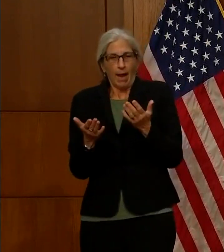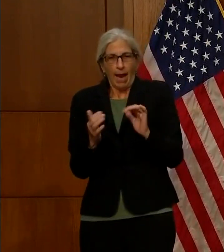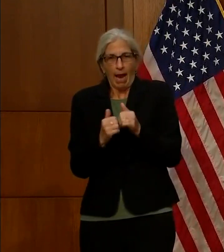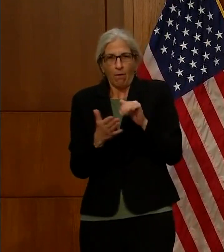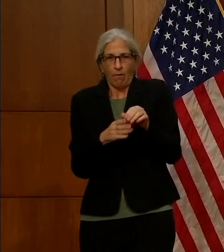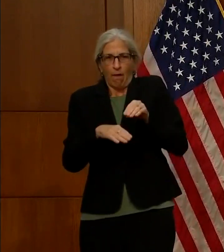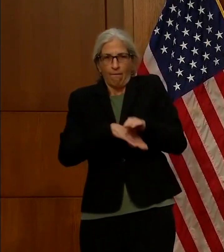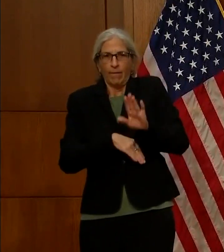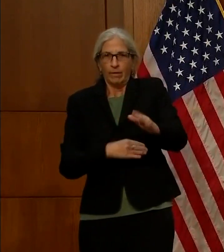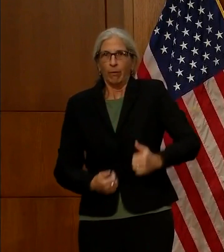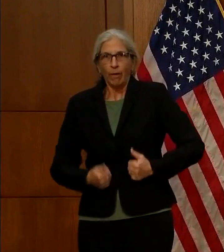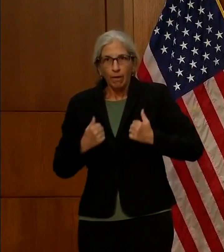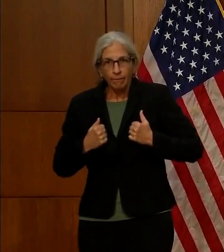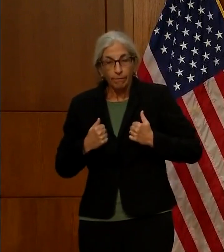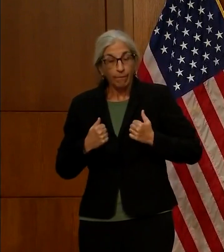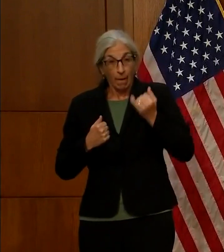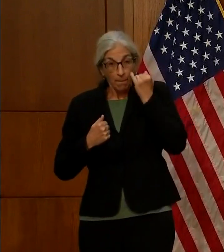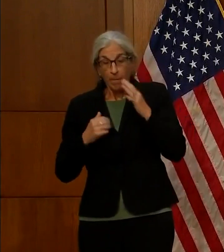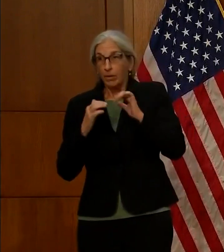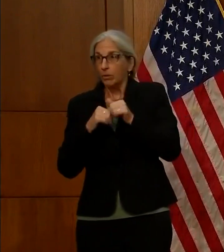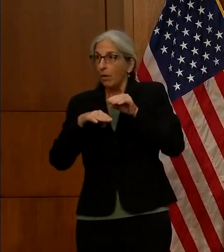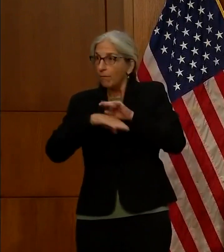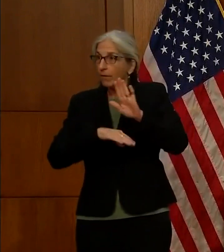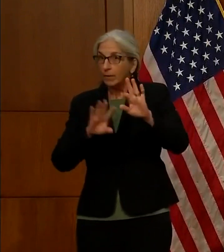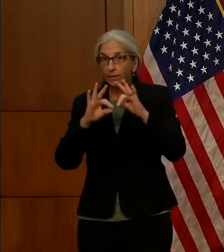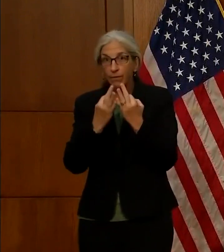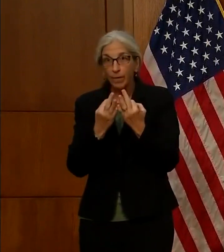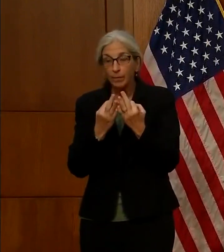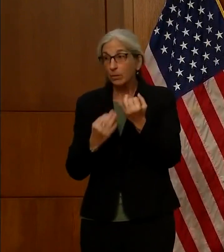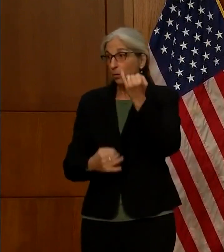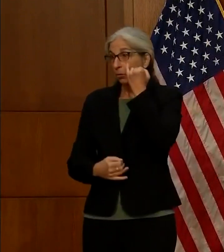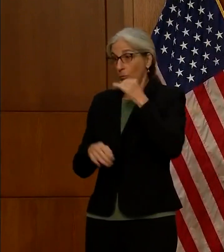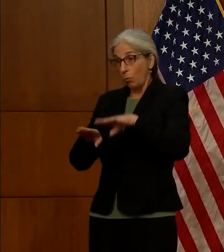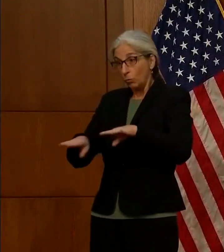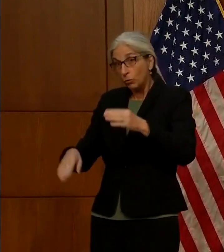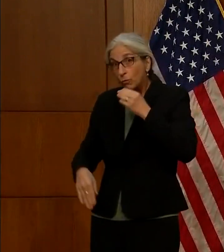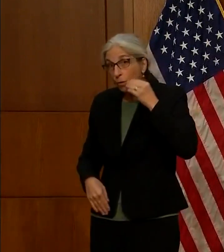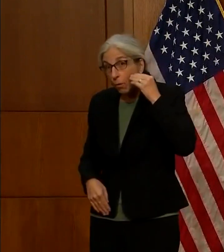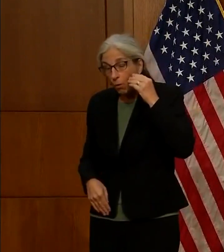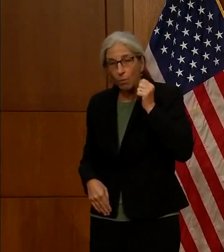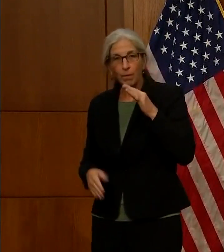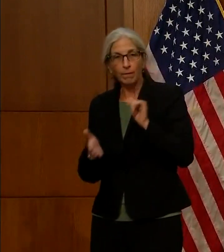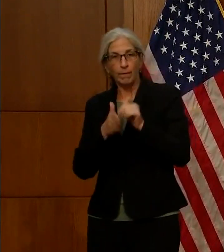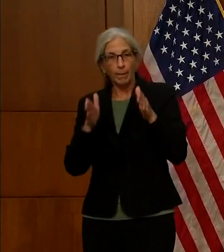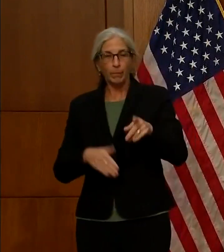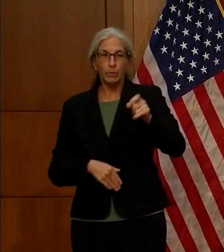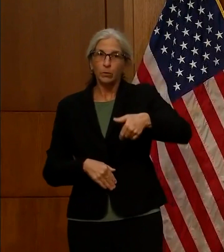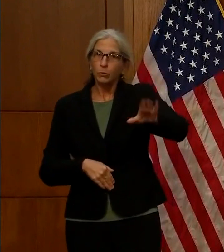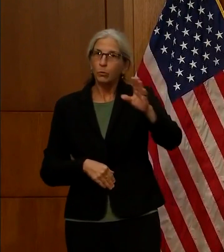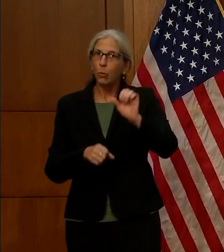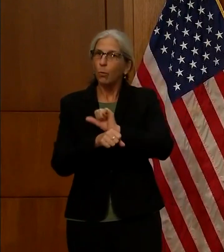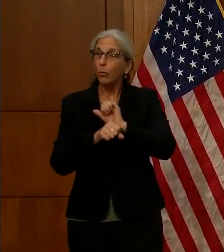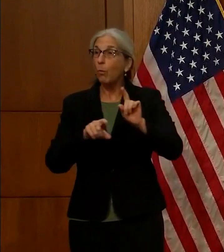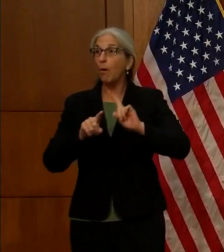IMPACT THAT HAS ON INDIVIDUALS. AND FAMILIES WHETHER THEY HAVE